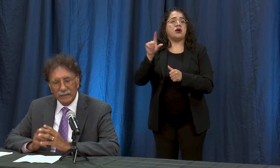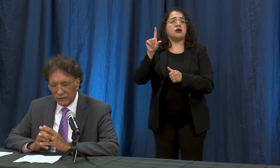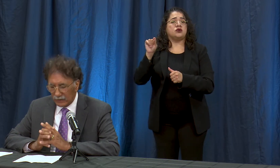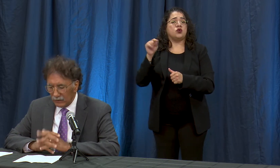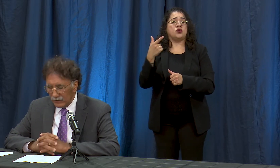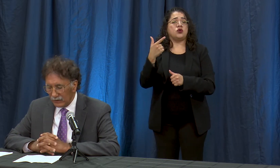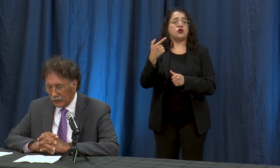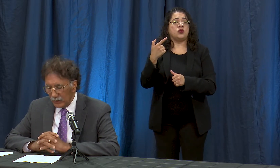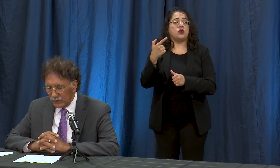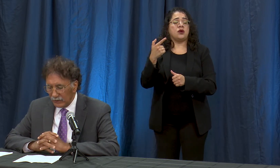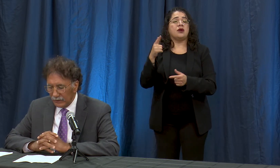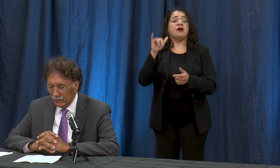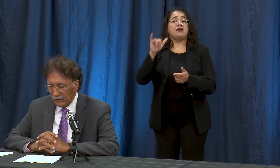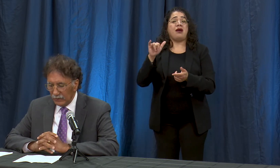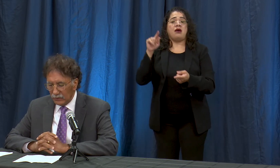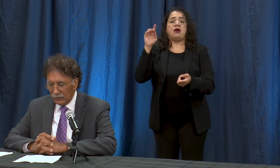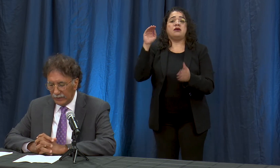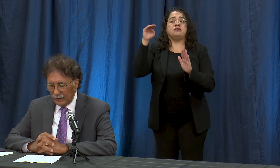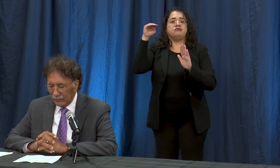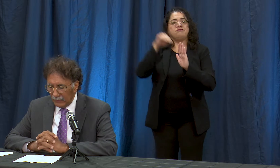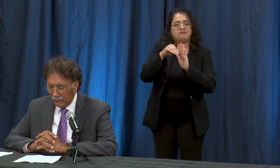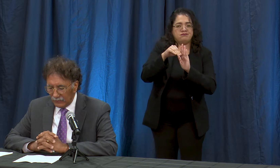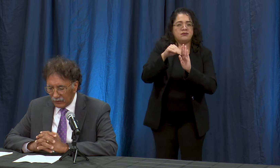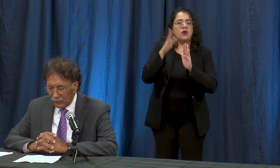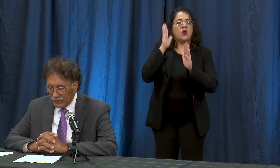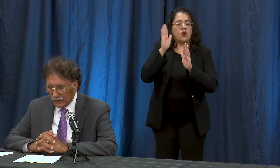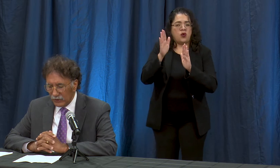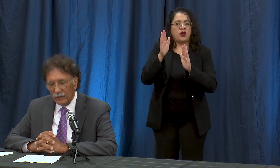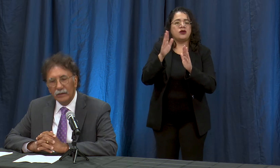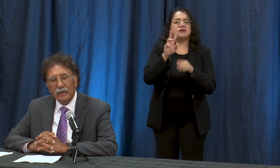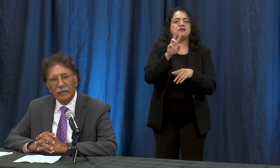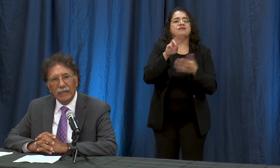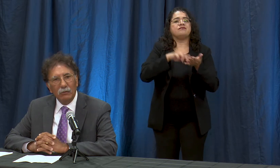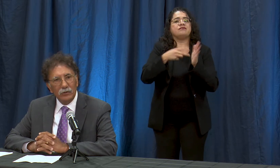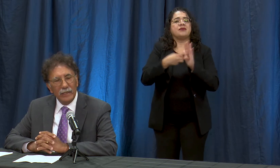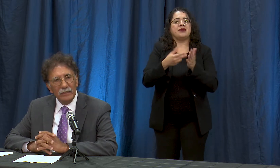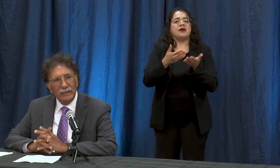decline is going to translate to a volume reduction that will translate to